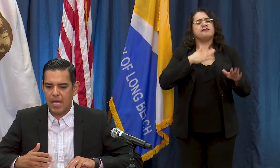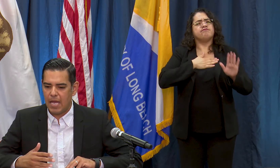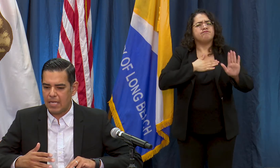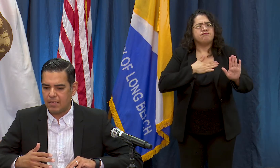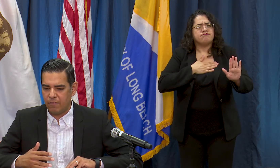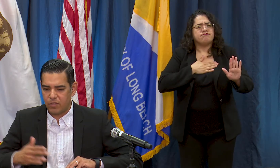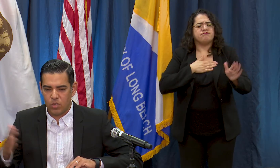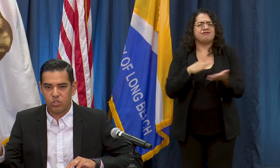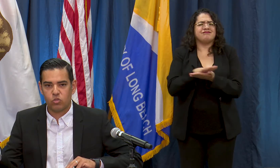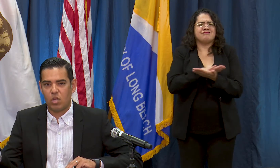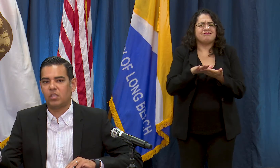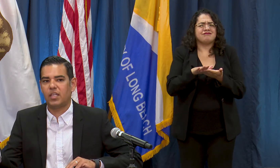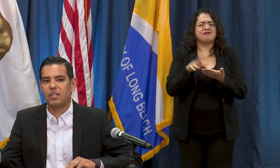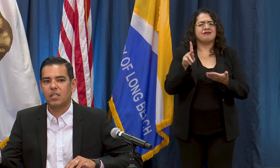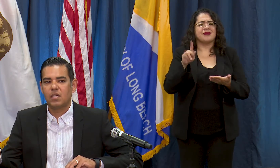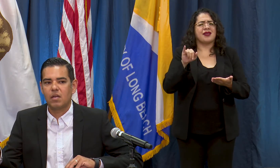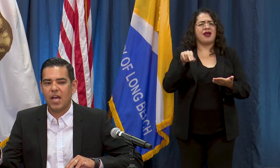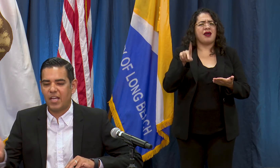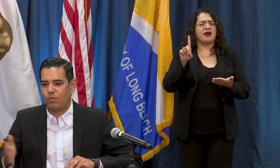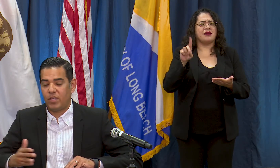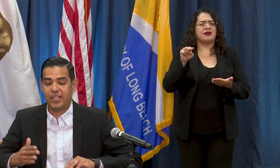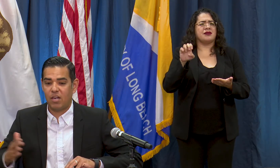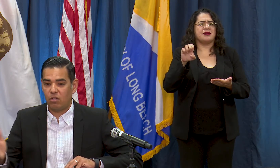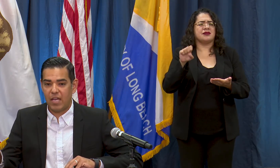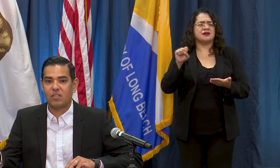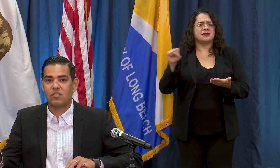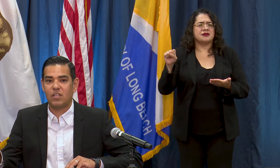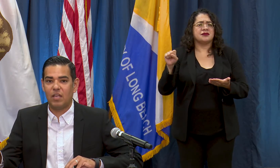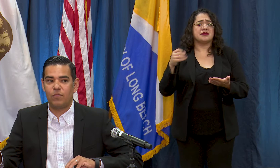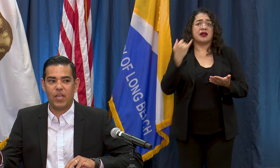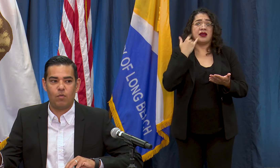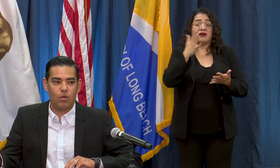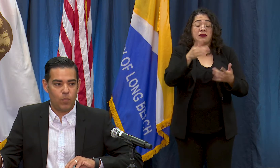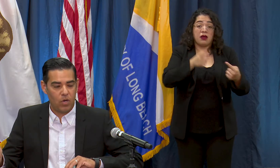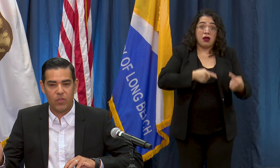if someone is struggling I could really care less if they were born in the